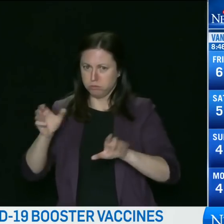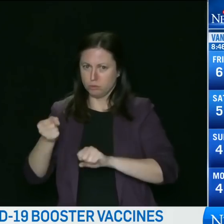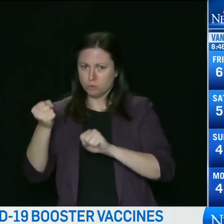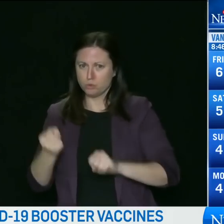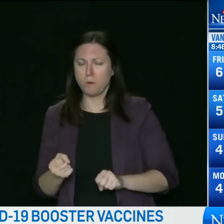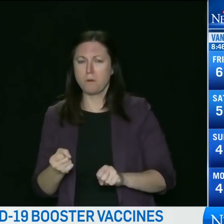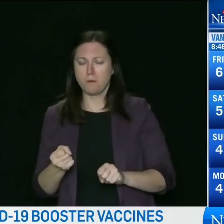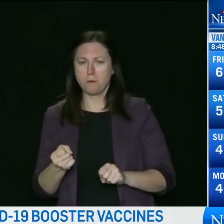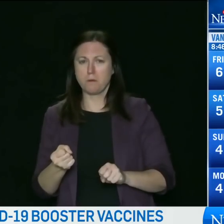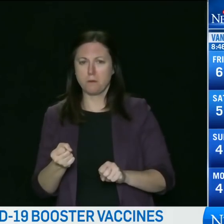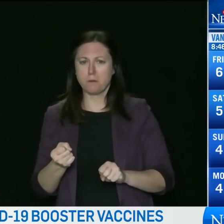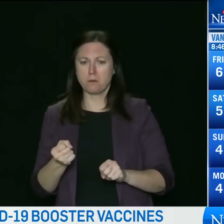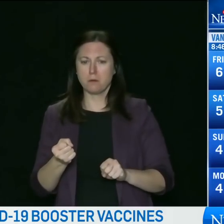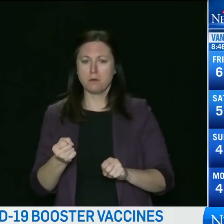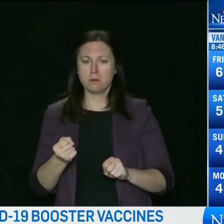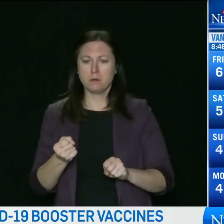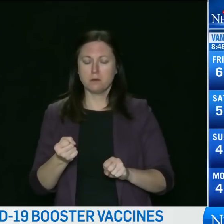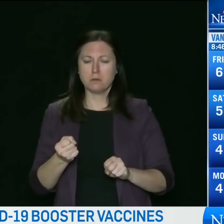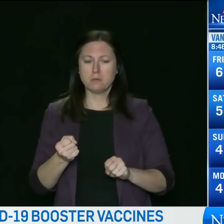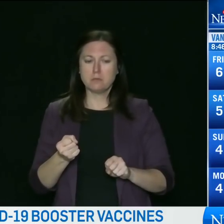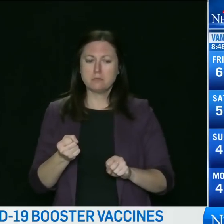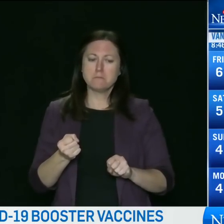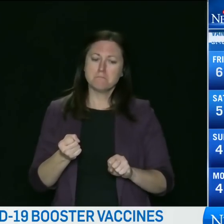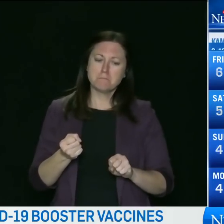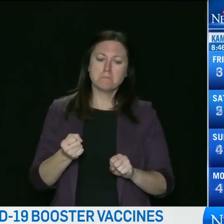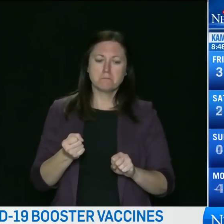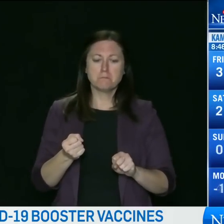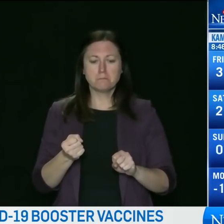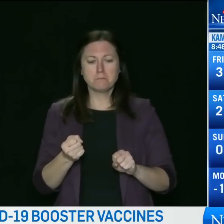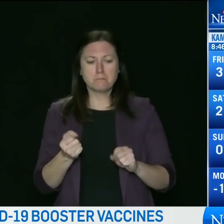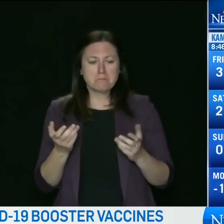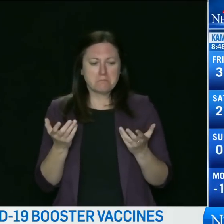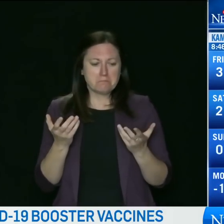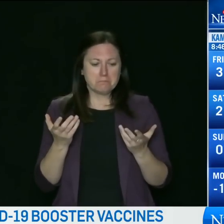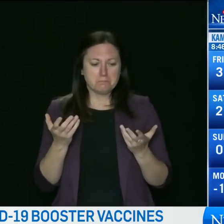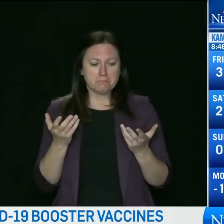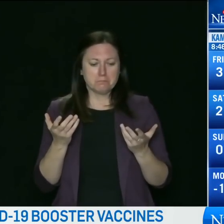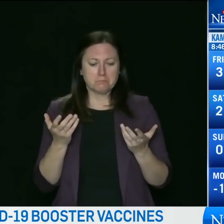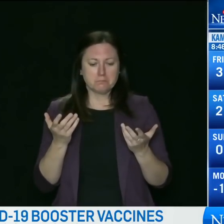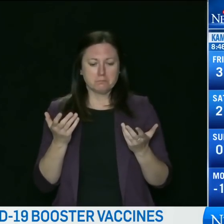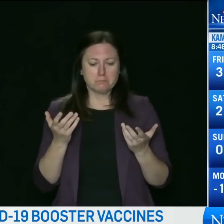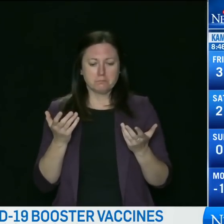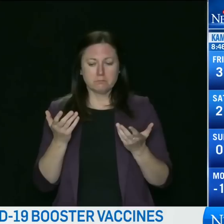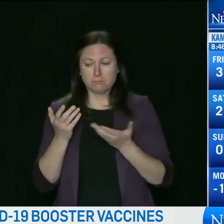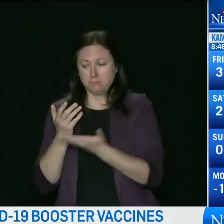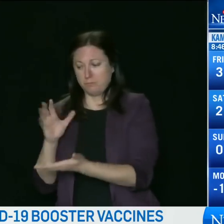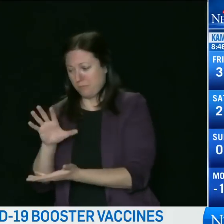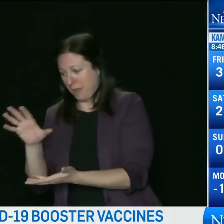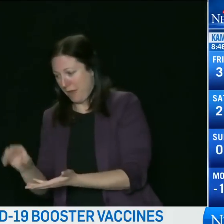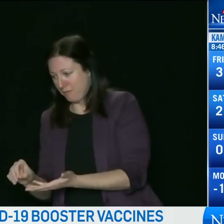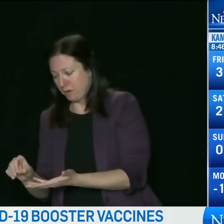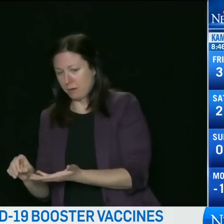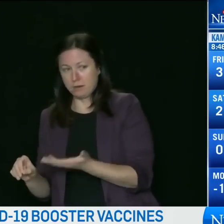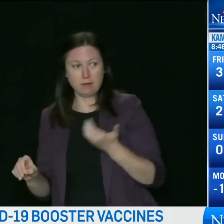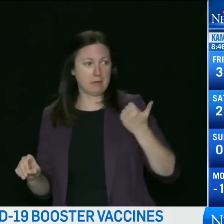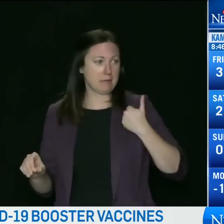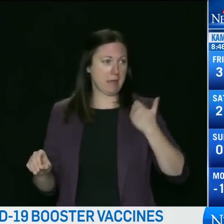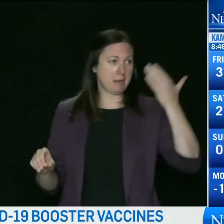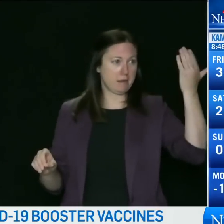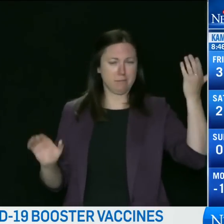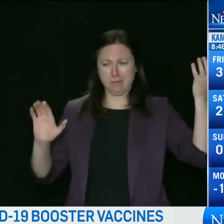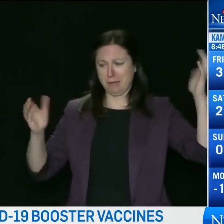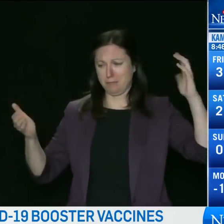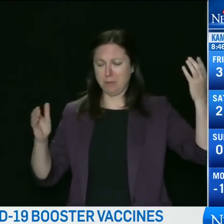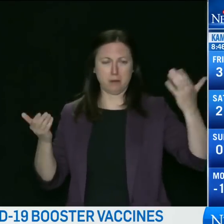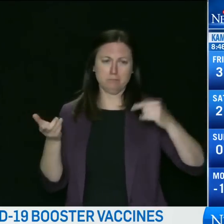CERTAIN AFRICAN COUNTRIES, BUT